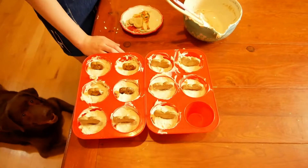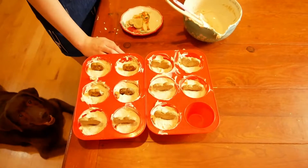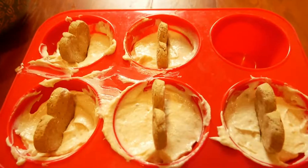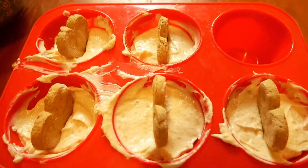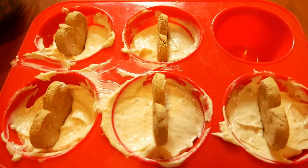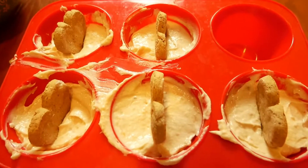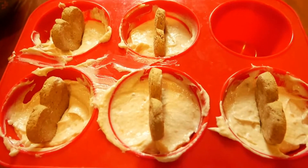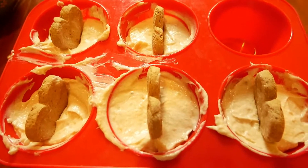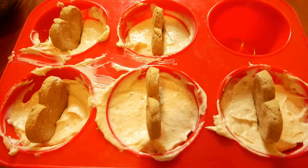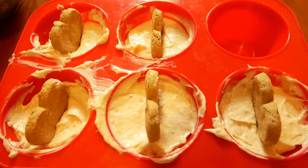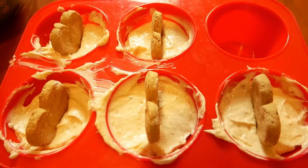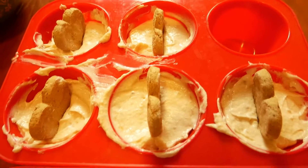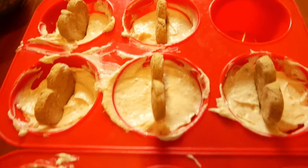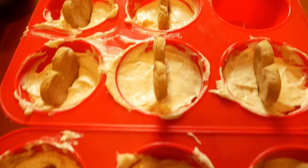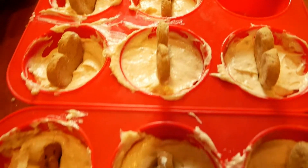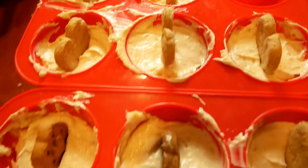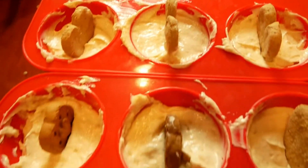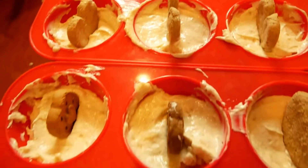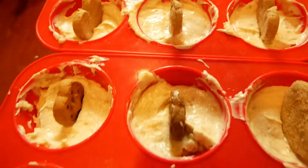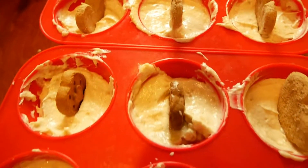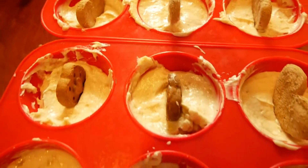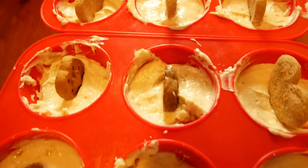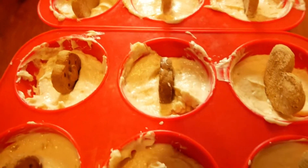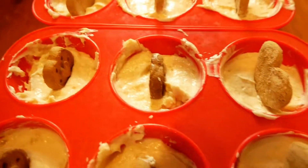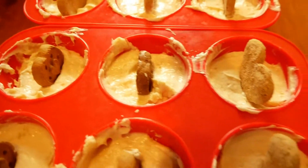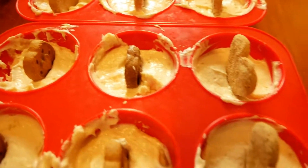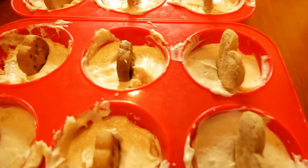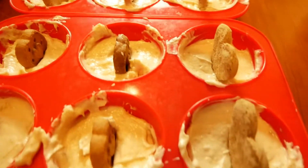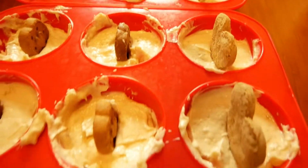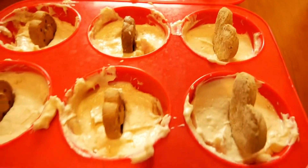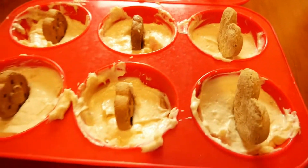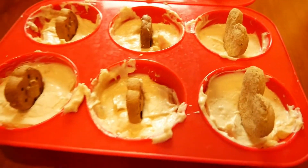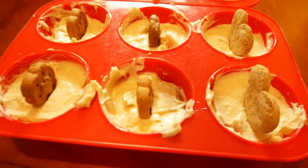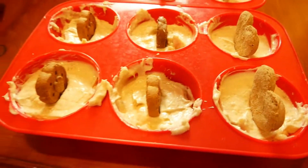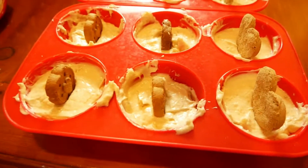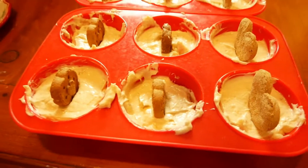a little bit better so here you go they're going to go into the freezer just put them in probably